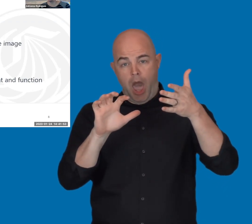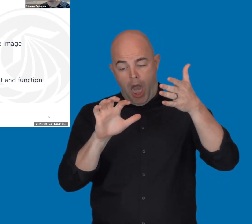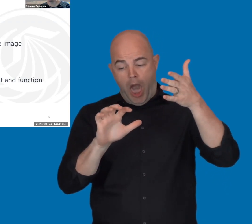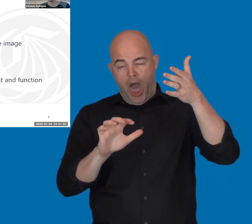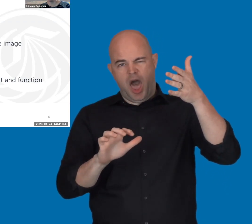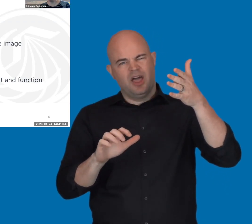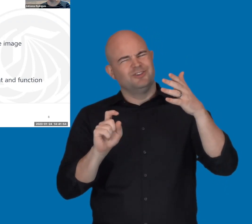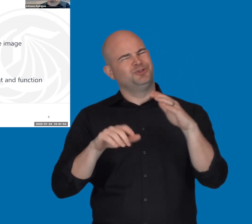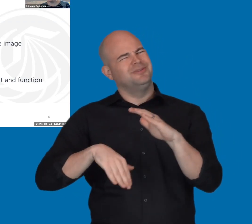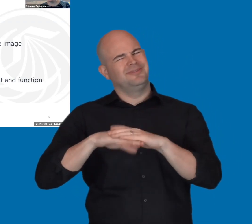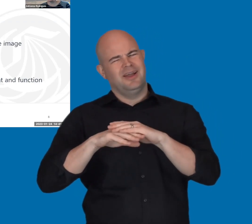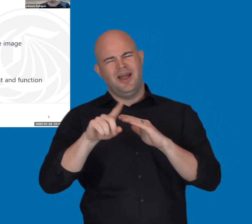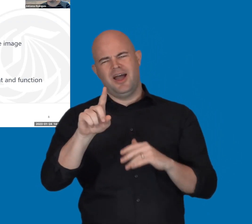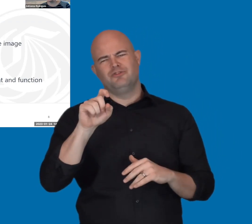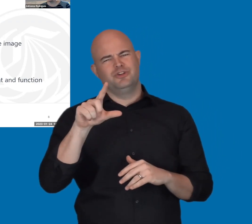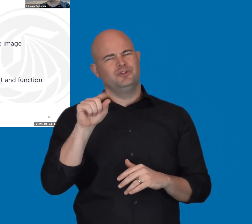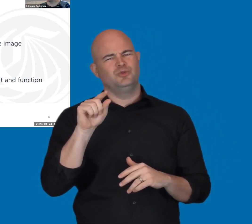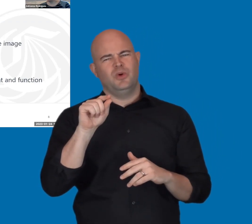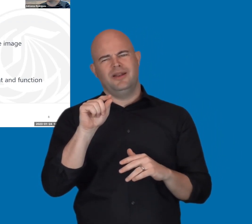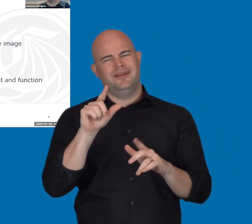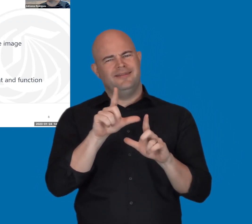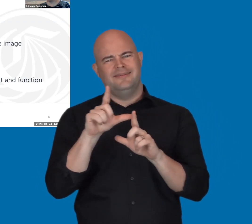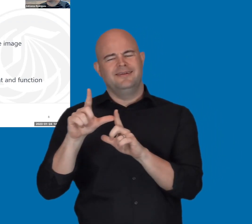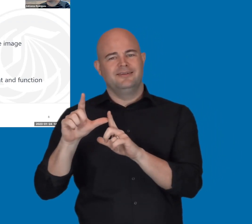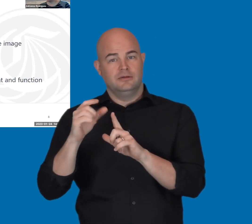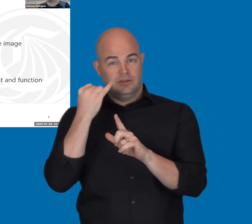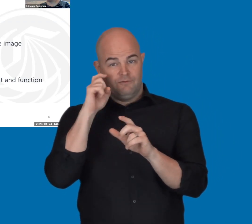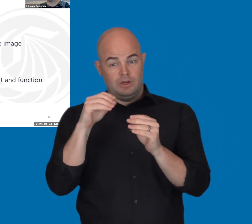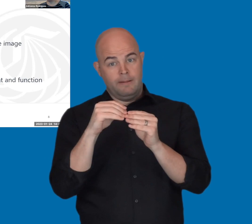So, if you need further description of the image,